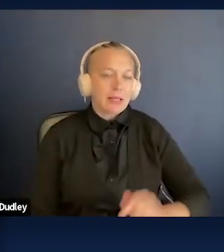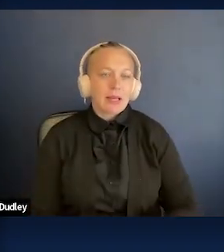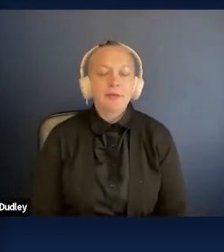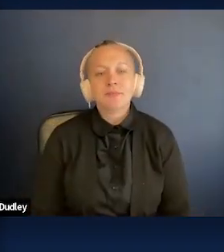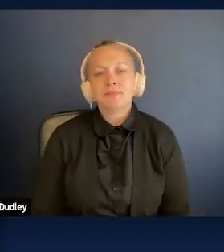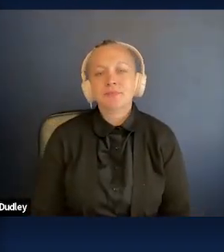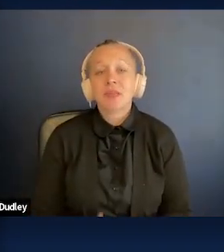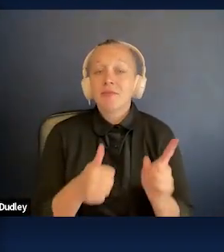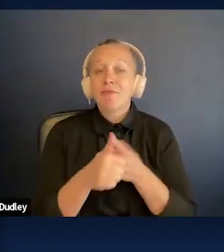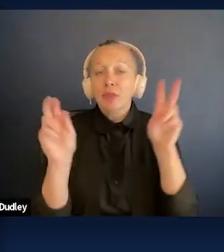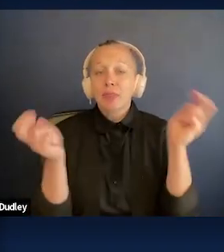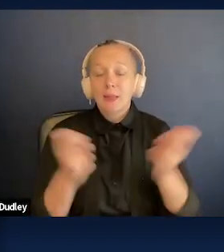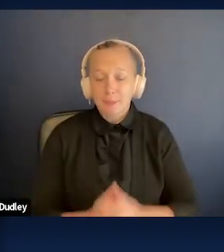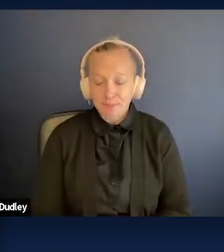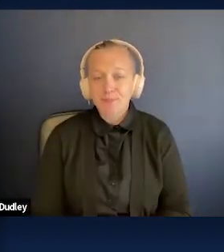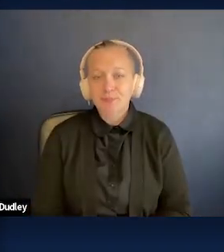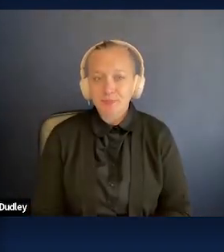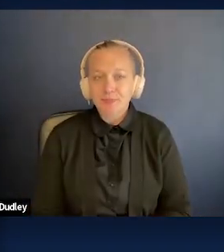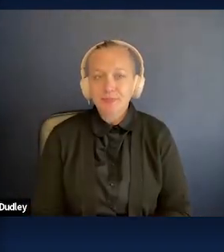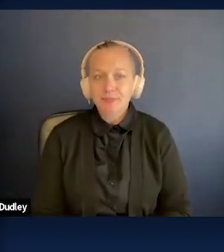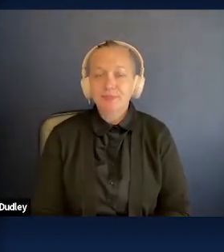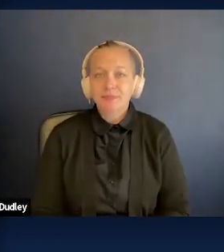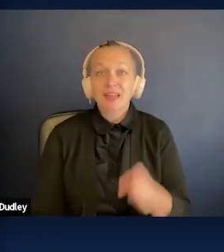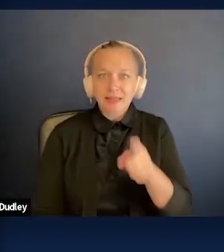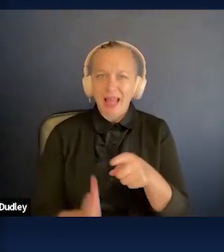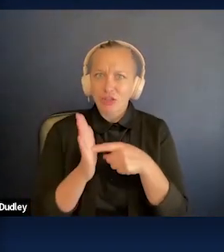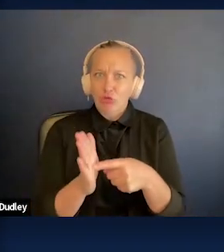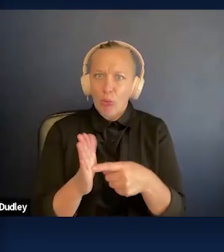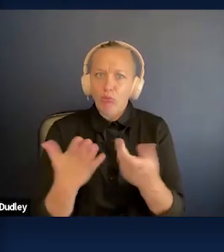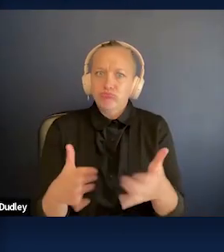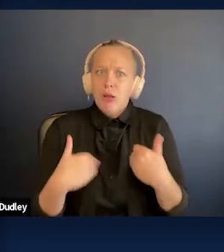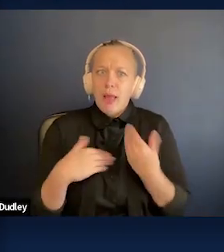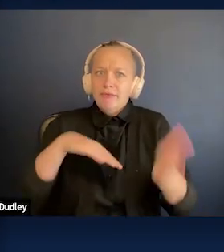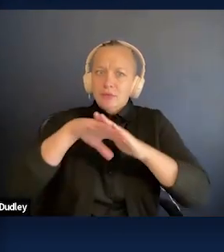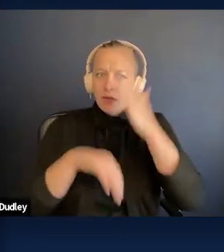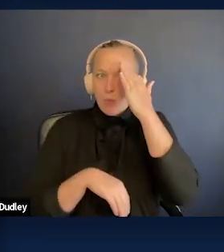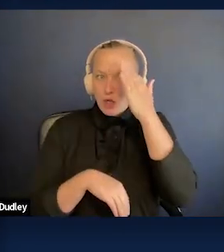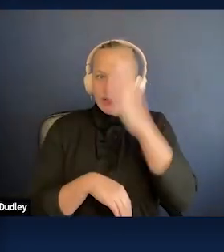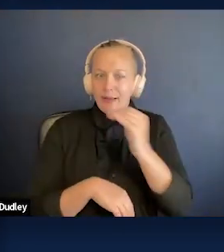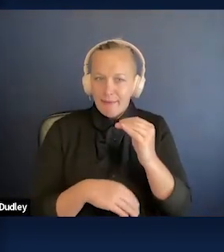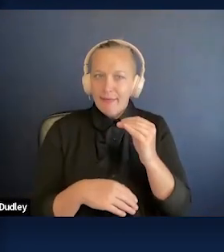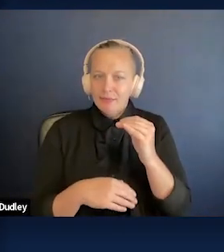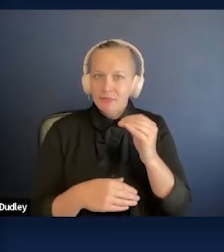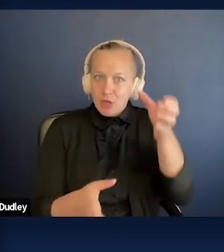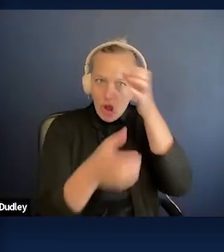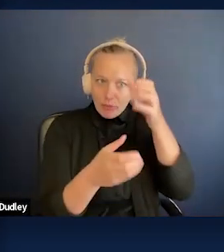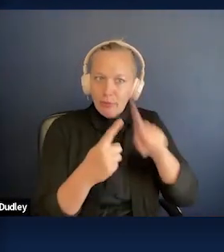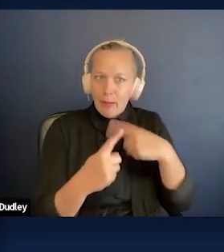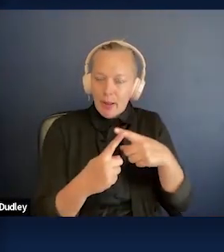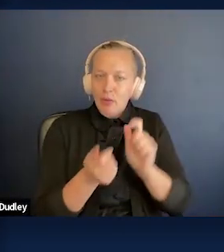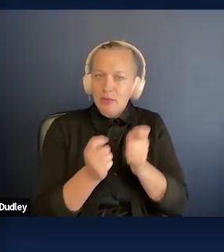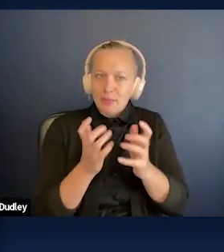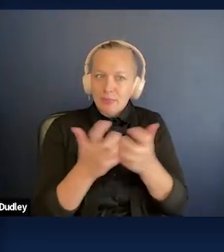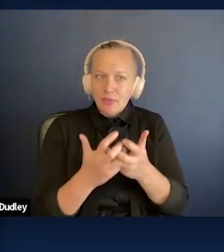Uh, so on to our first theme, uh, where our participants demonstrated an increased awareness and knowledge of adaptive sports. We have three sub-themes, um, and quotes that represent each of those.